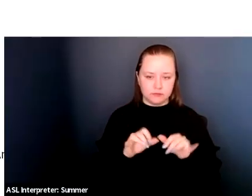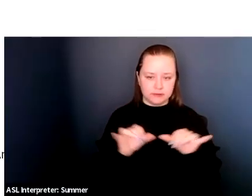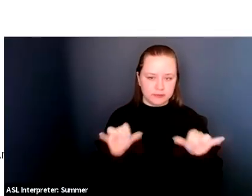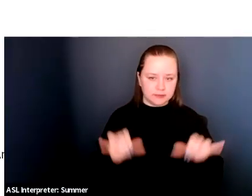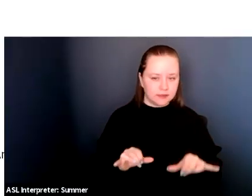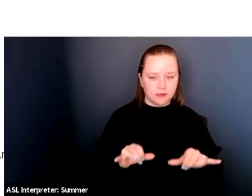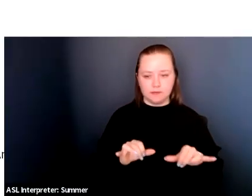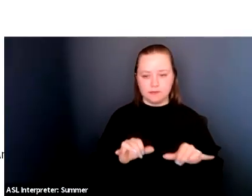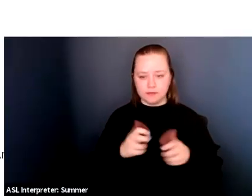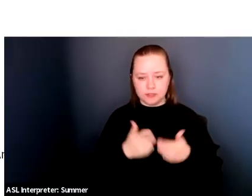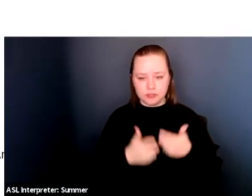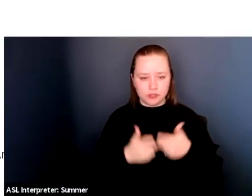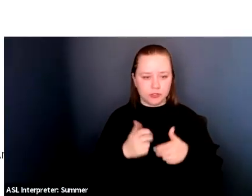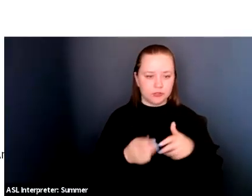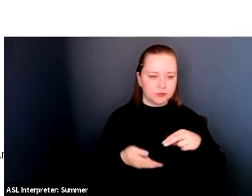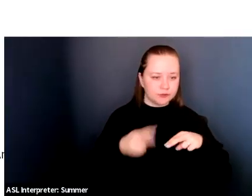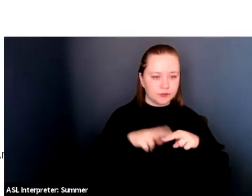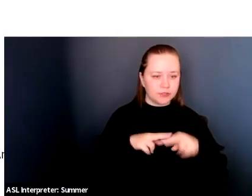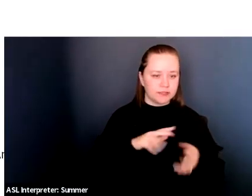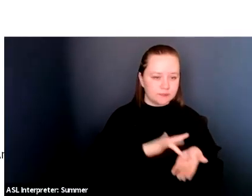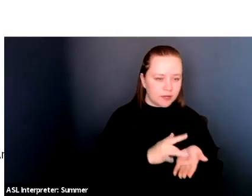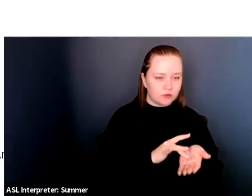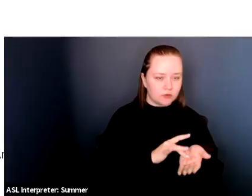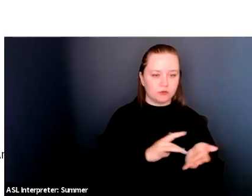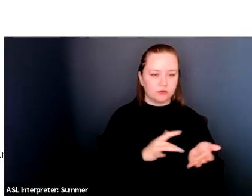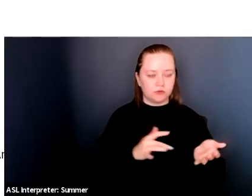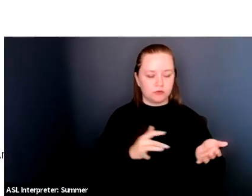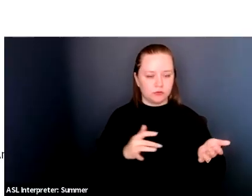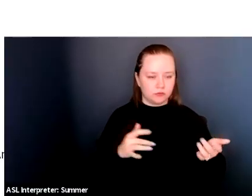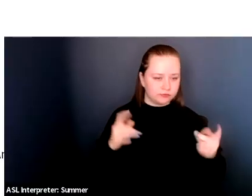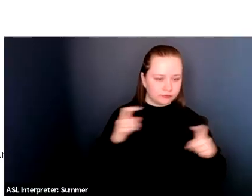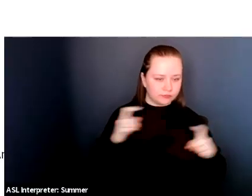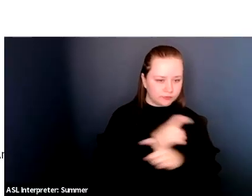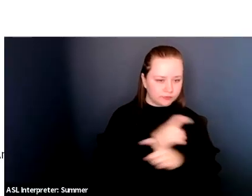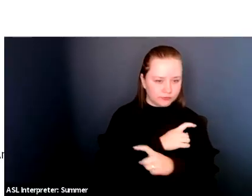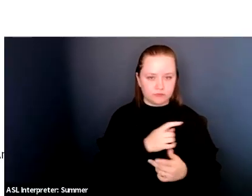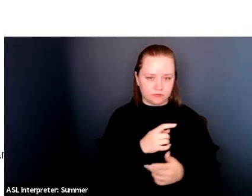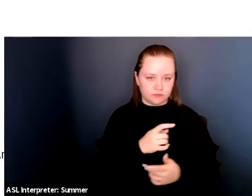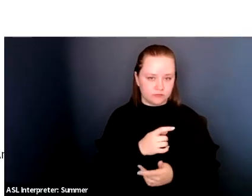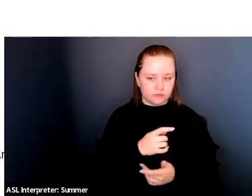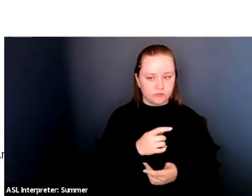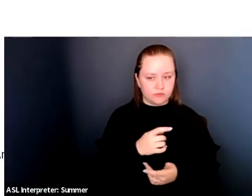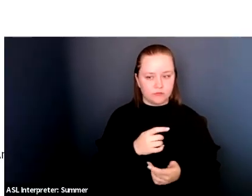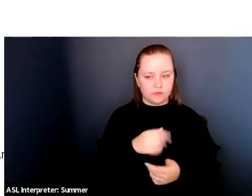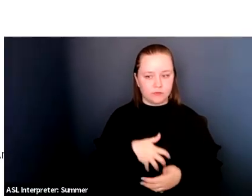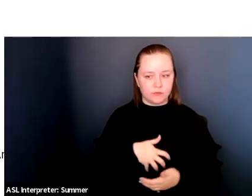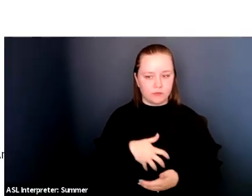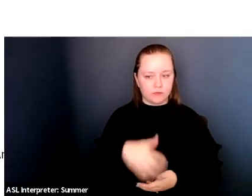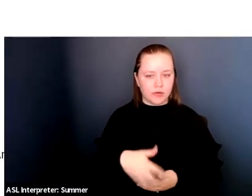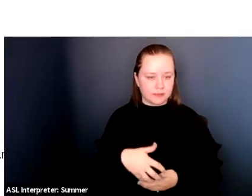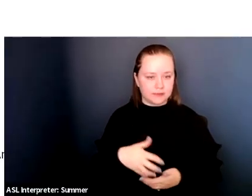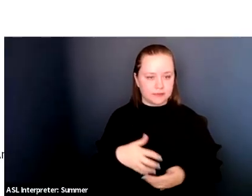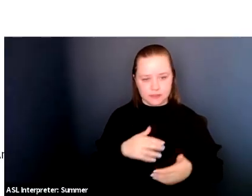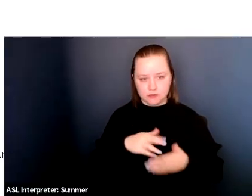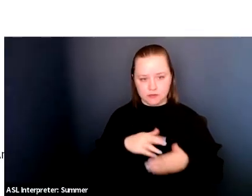increased medical complications of other things that are already there, that pregnancy outcomes may be, or there